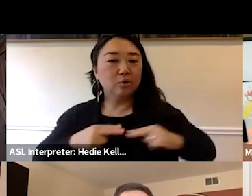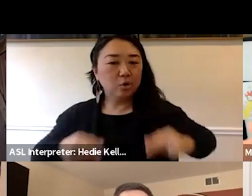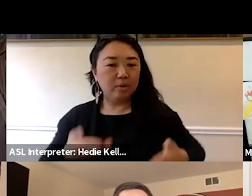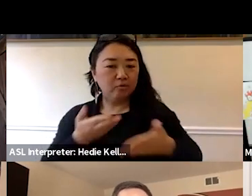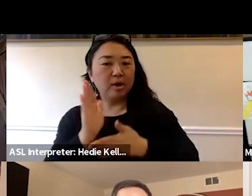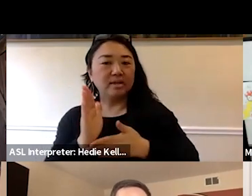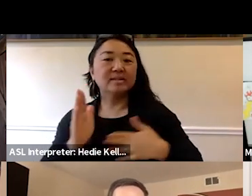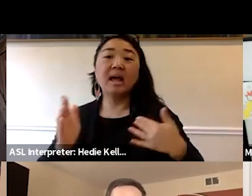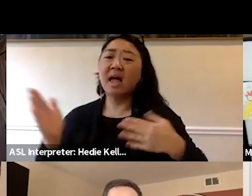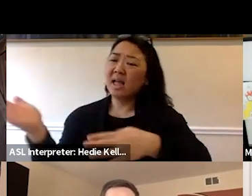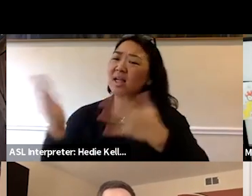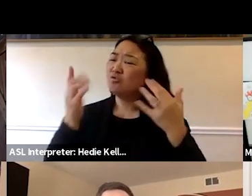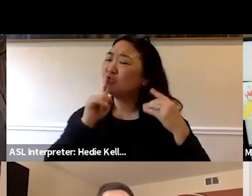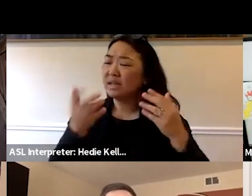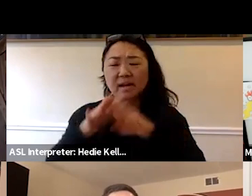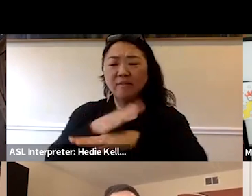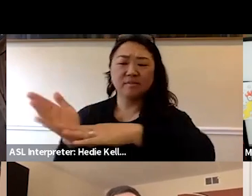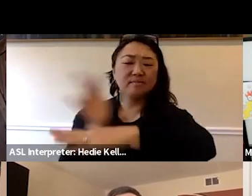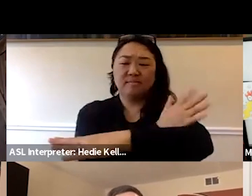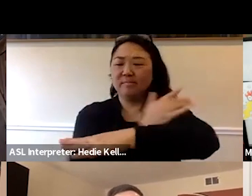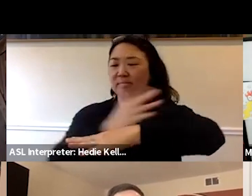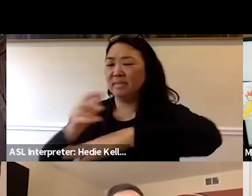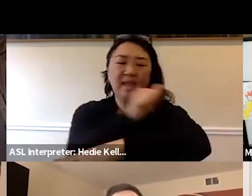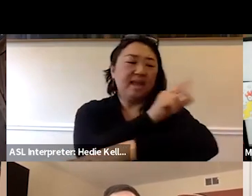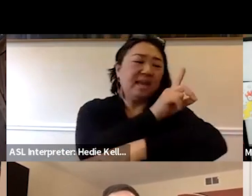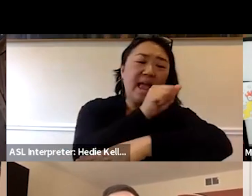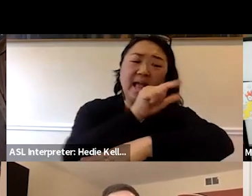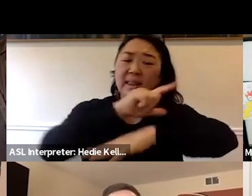kind of like today on the ADA education, language, whatever, our floats, our boat.